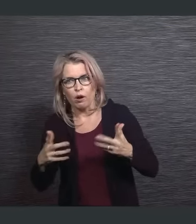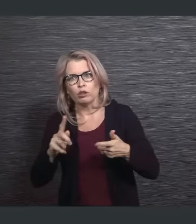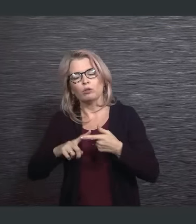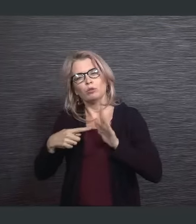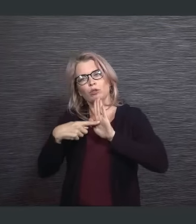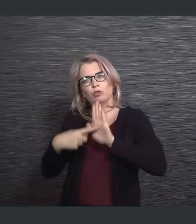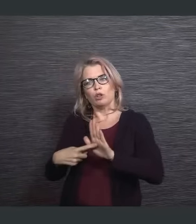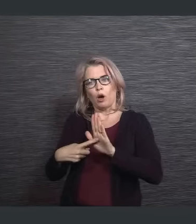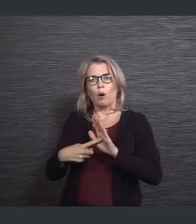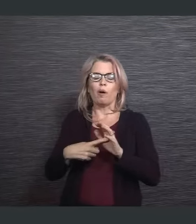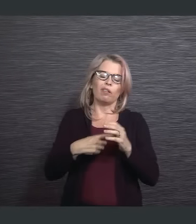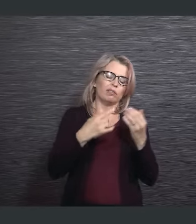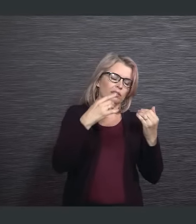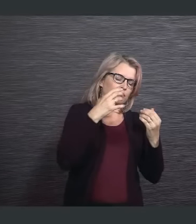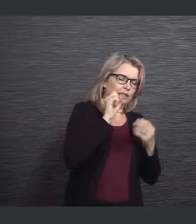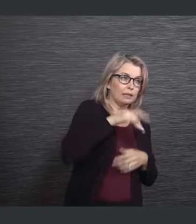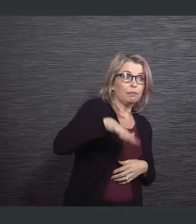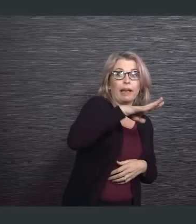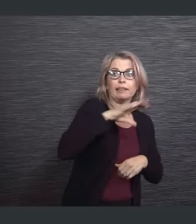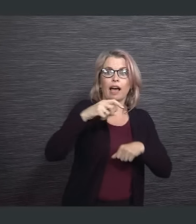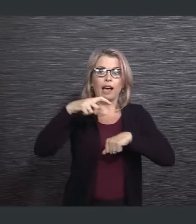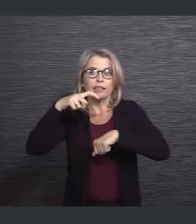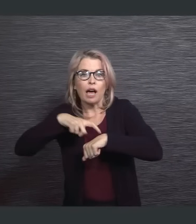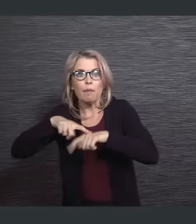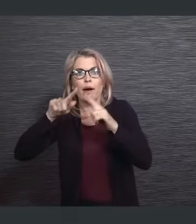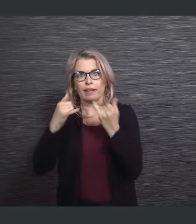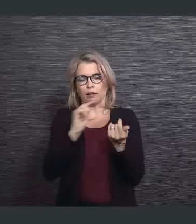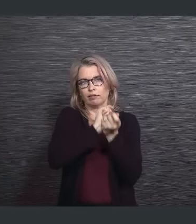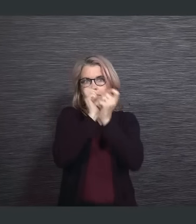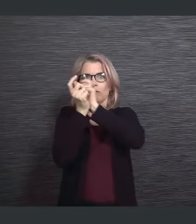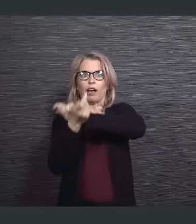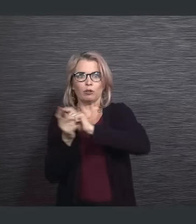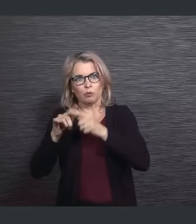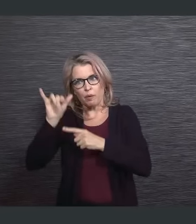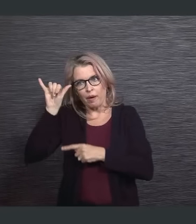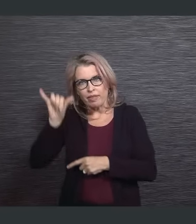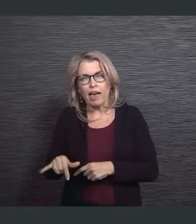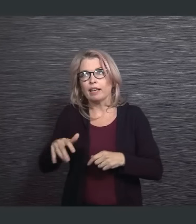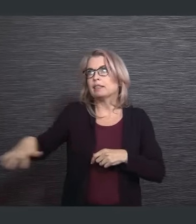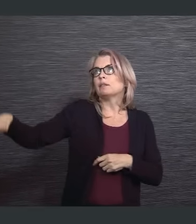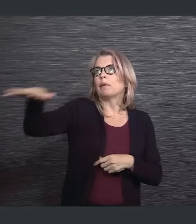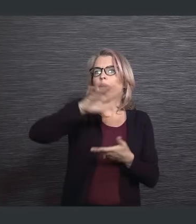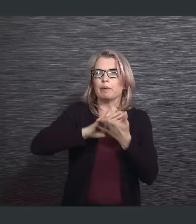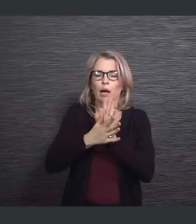and time and transforming the mobility space into a moving